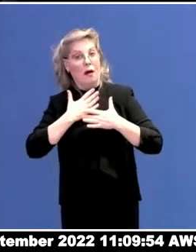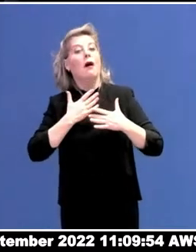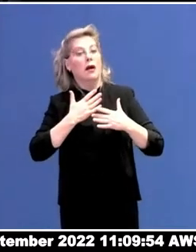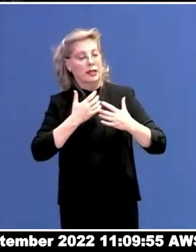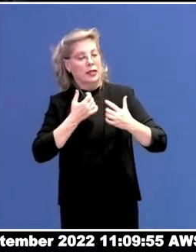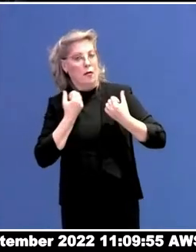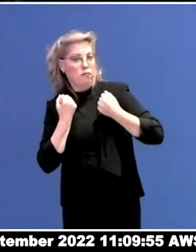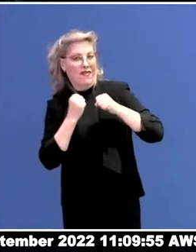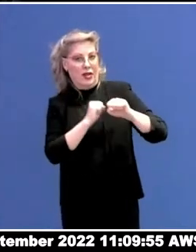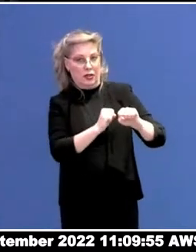So, I'm a Noongar person from Mineng Country.